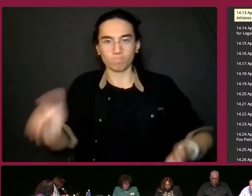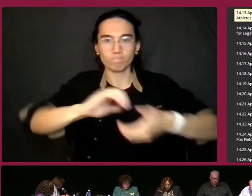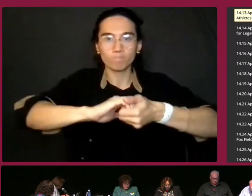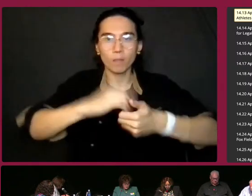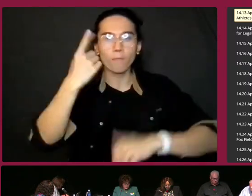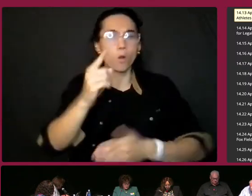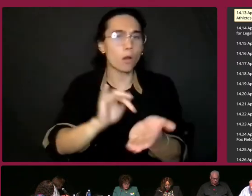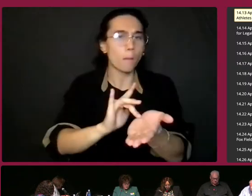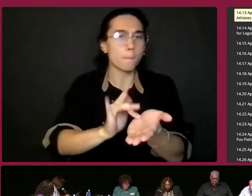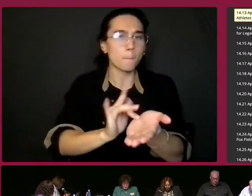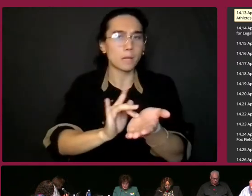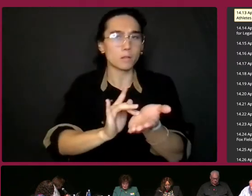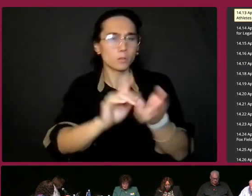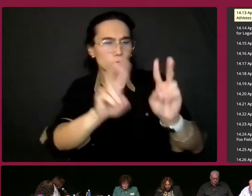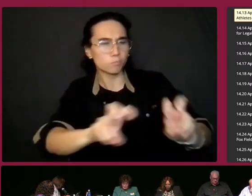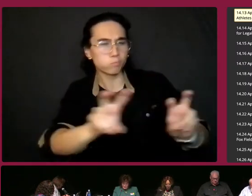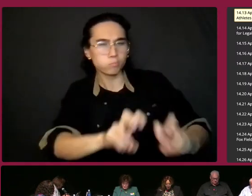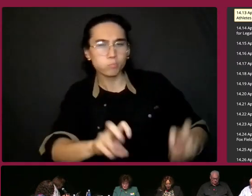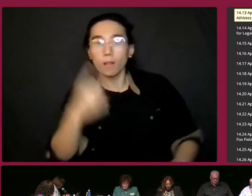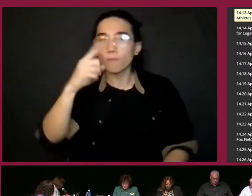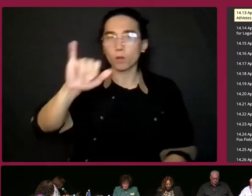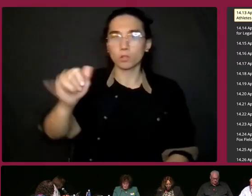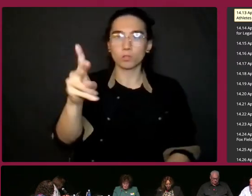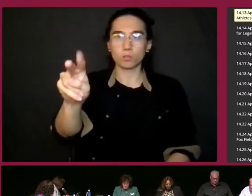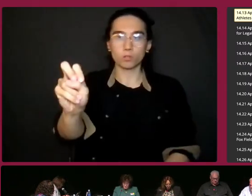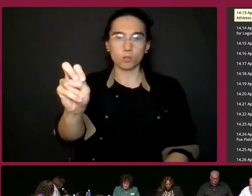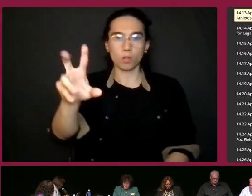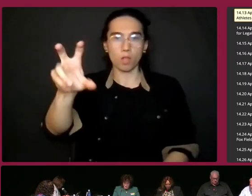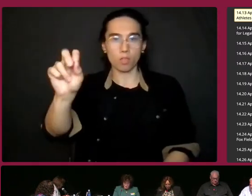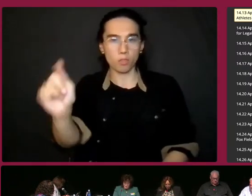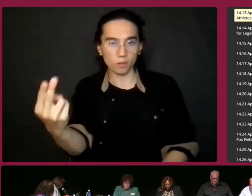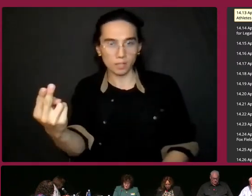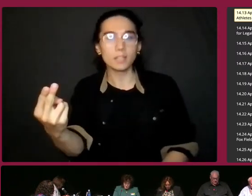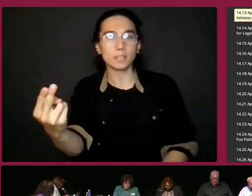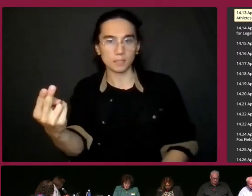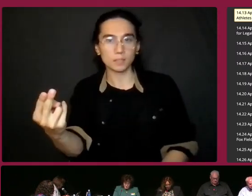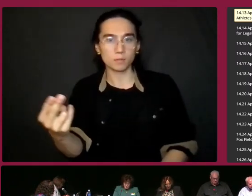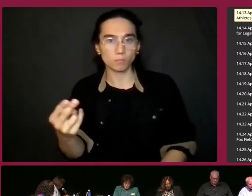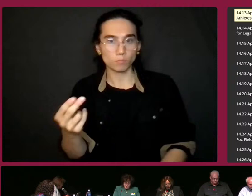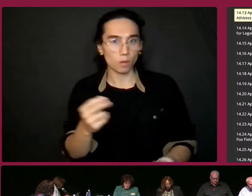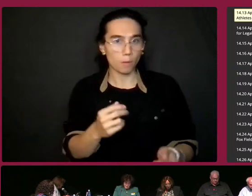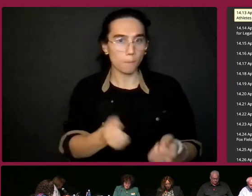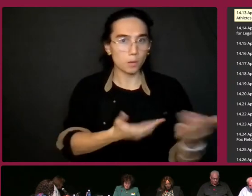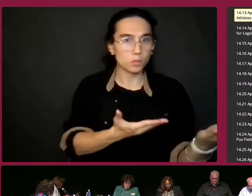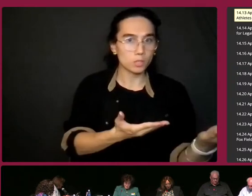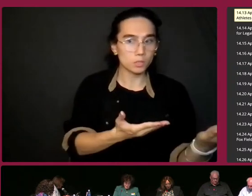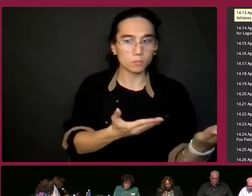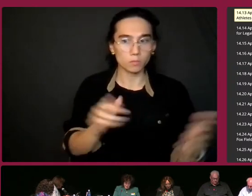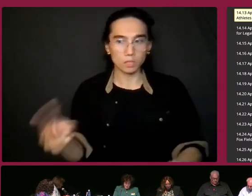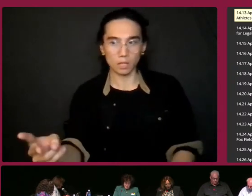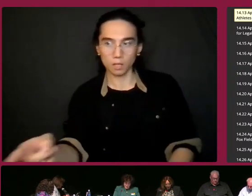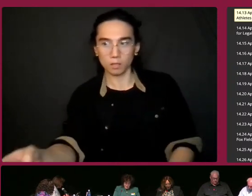June 30th of 2027. Motion? So moved. Second. Discussion? Yes. Go ahead.